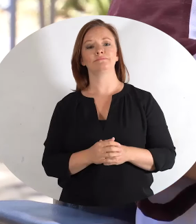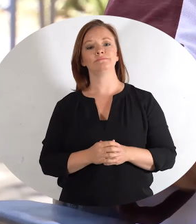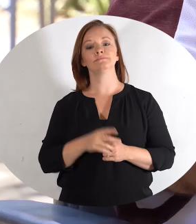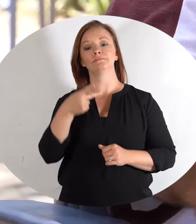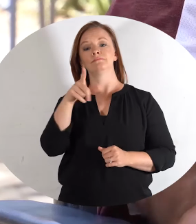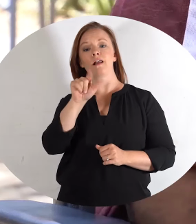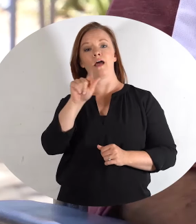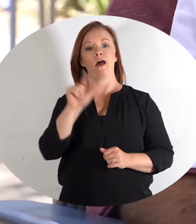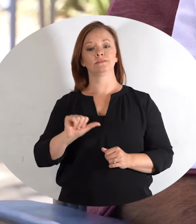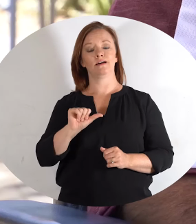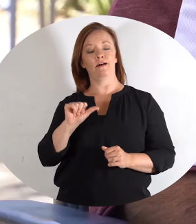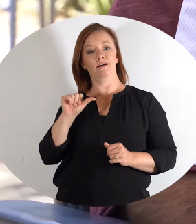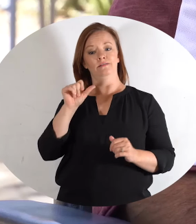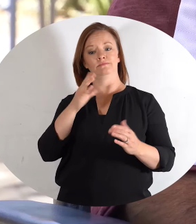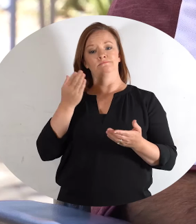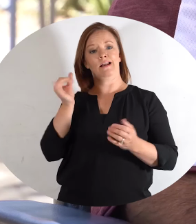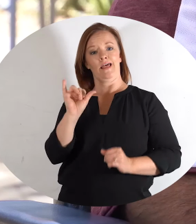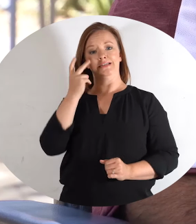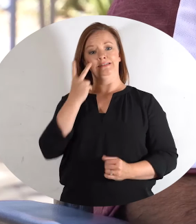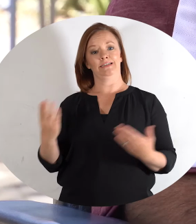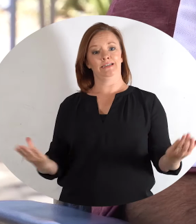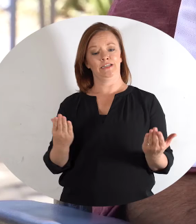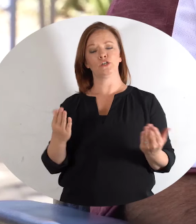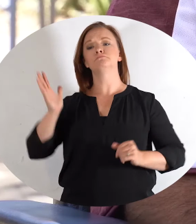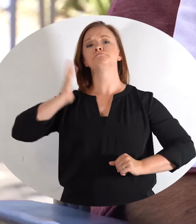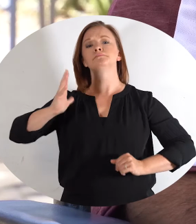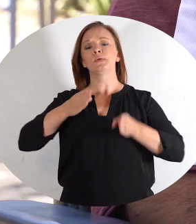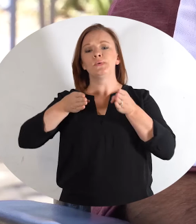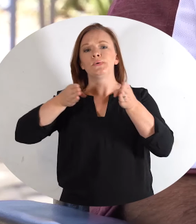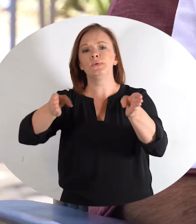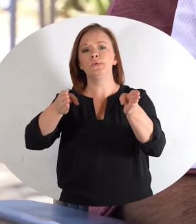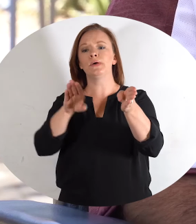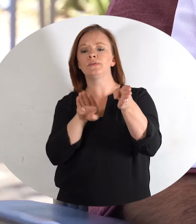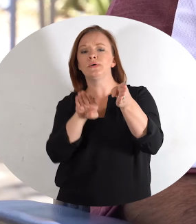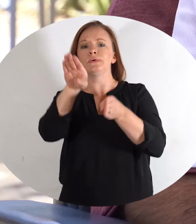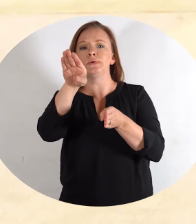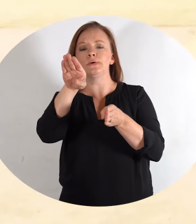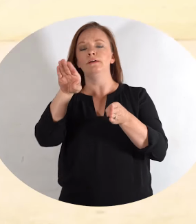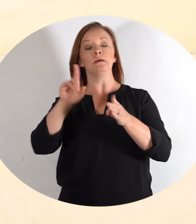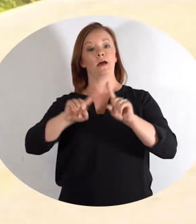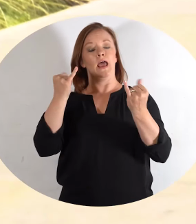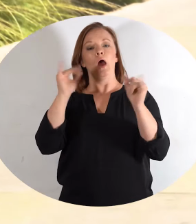Plazas like we're in today were once streets and had curbs and curb ramps, but now they're open plazas